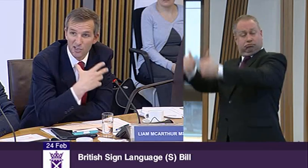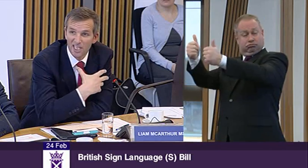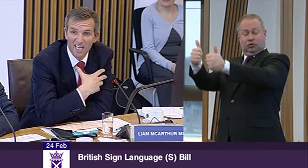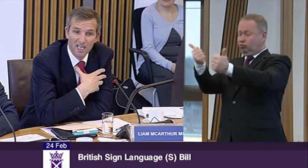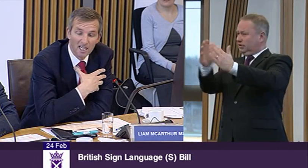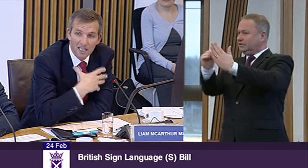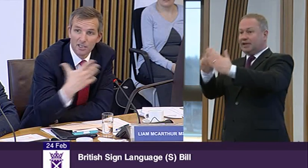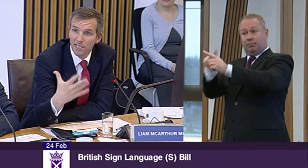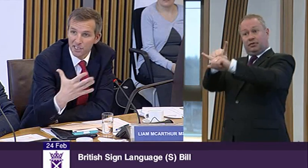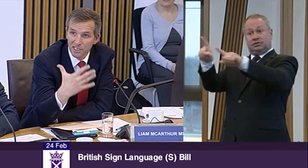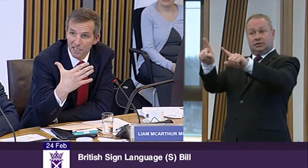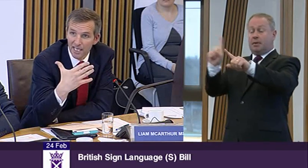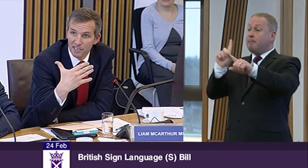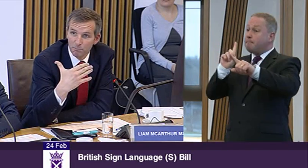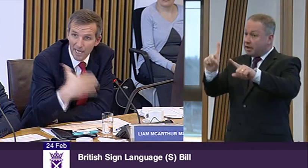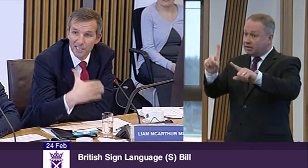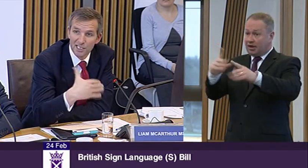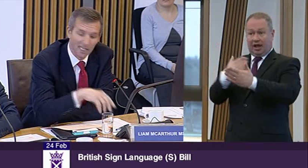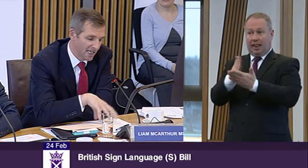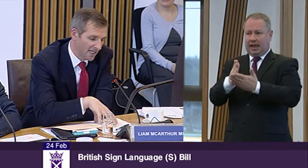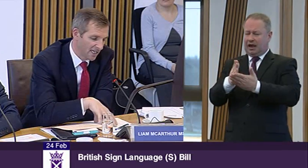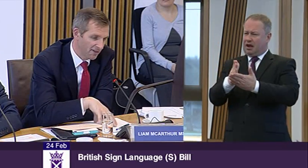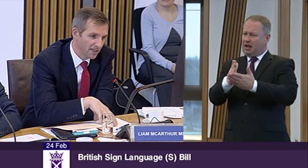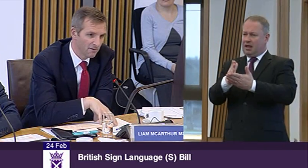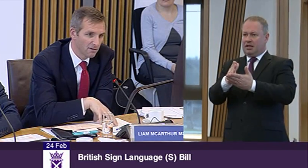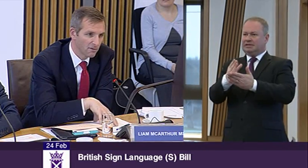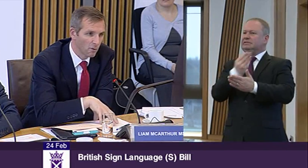other public services across the country, the clear message is that the situation is patchy.